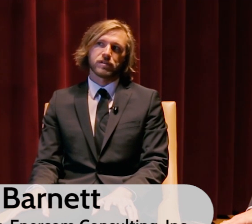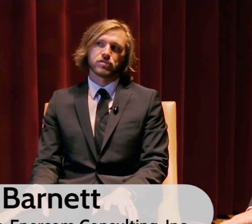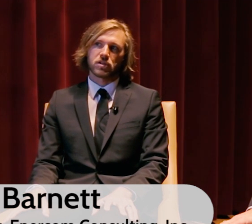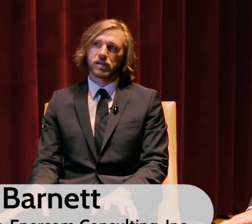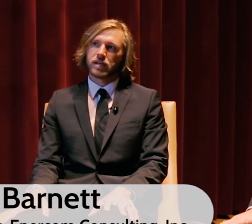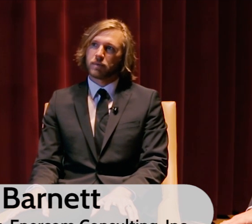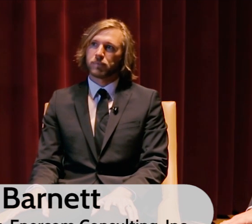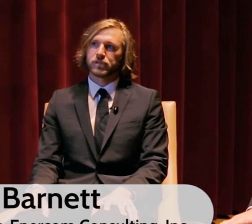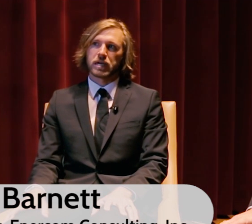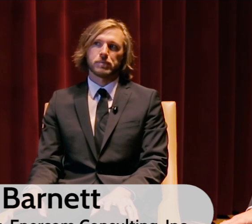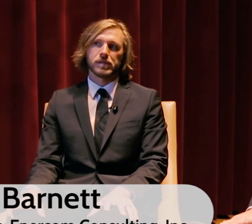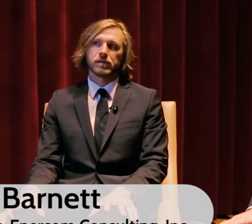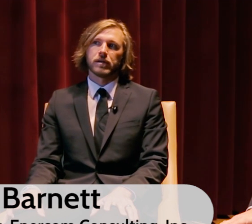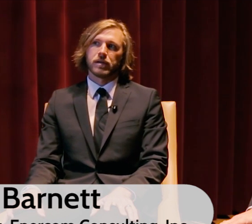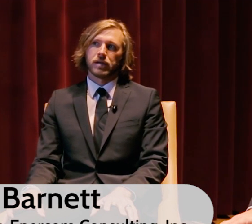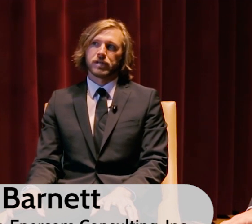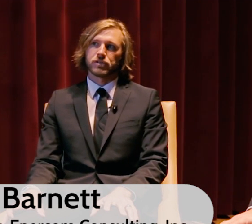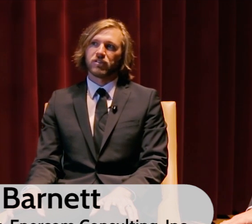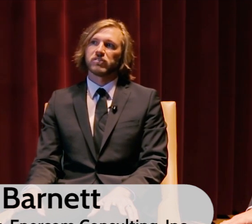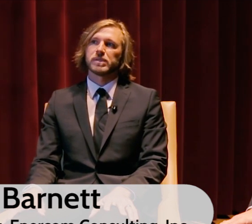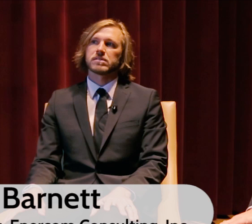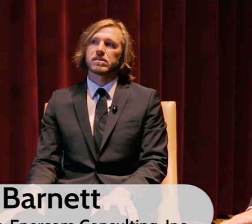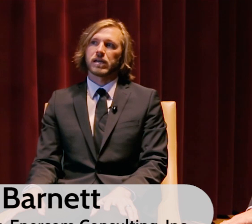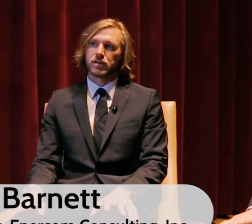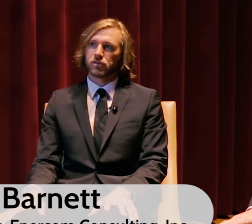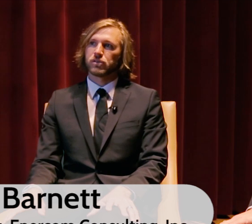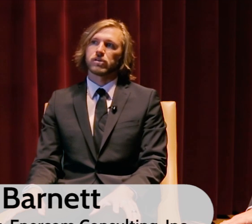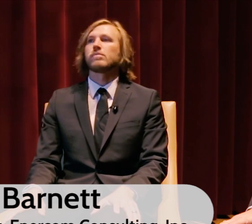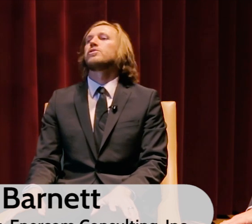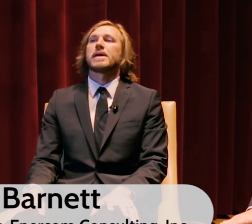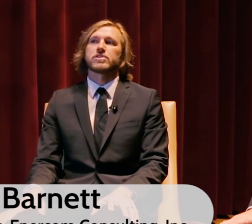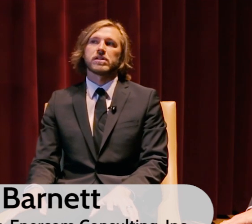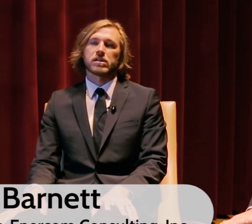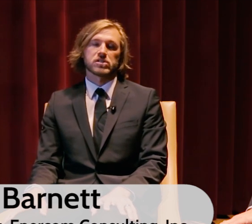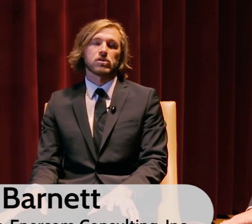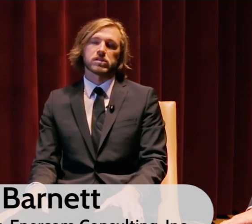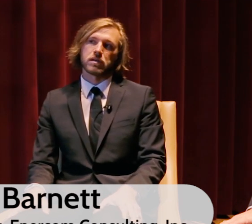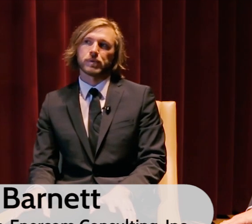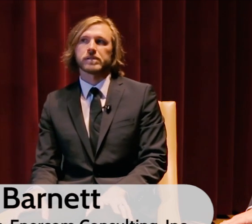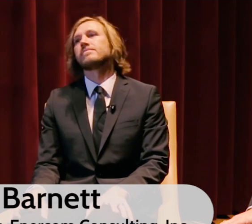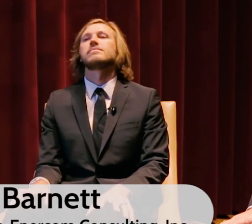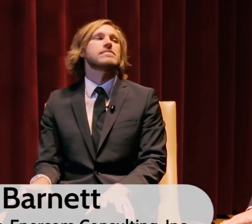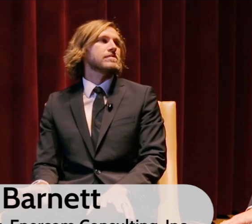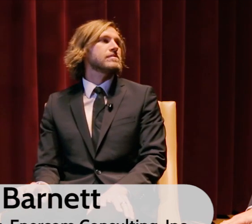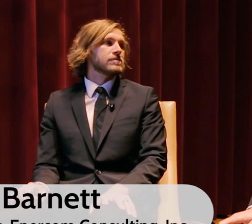and how you started it up, your company, and your involvement. I know you manage a consulting company.